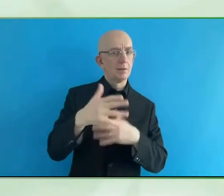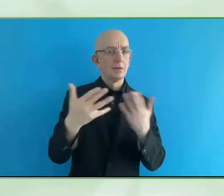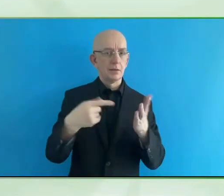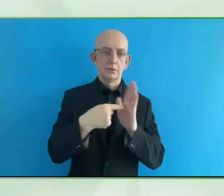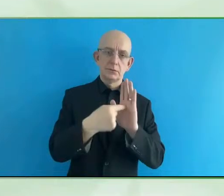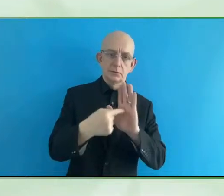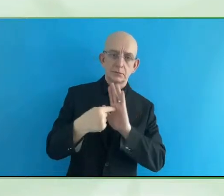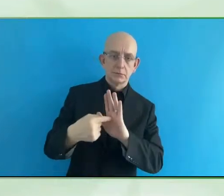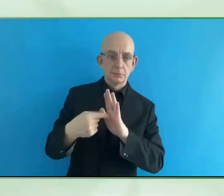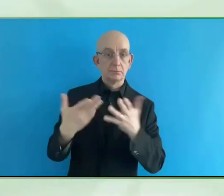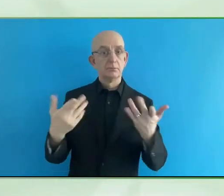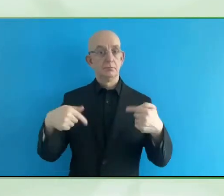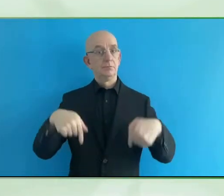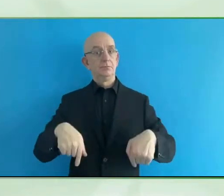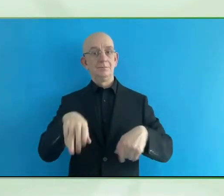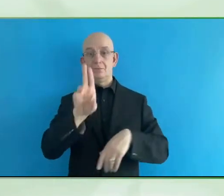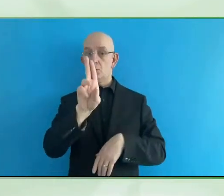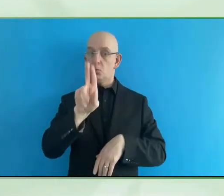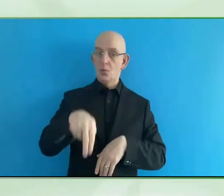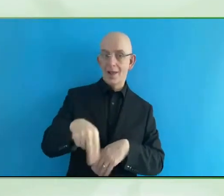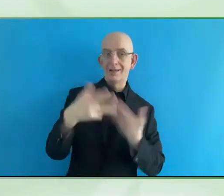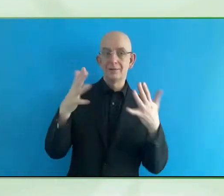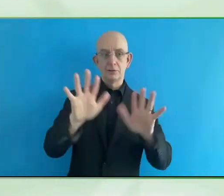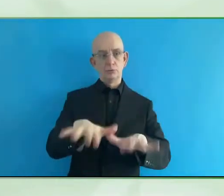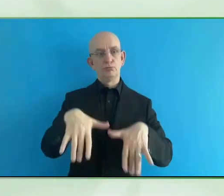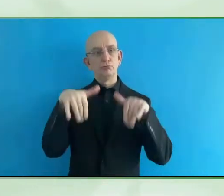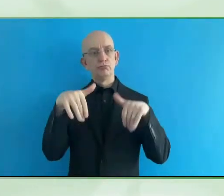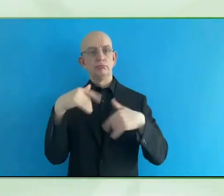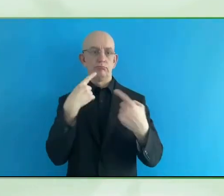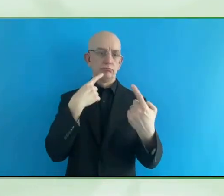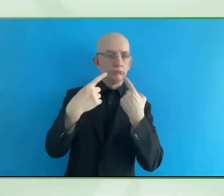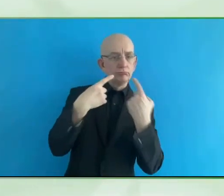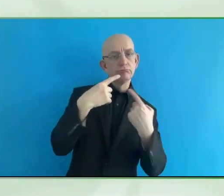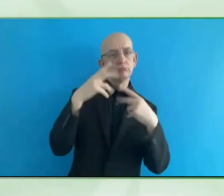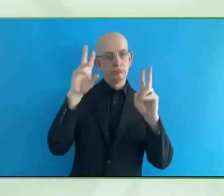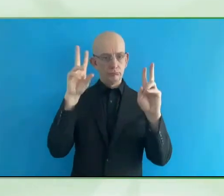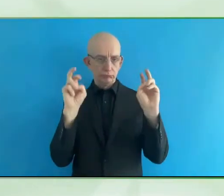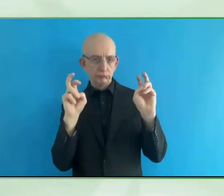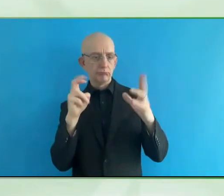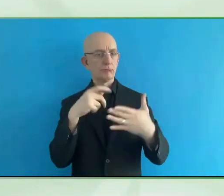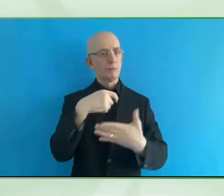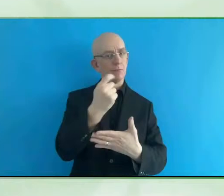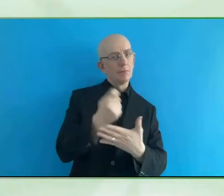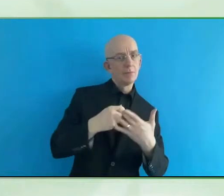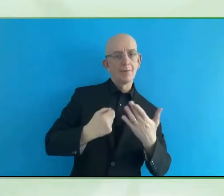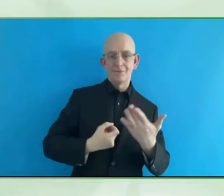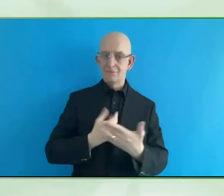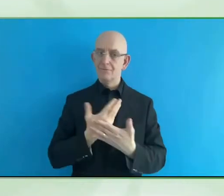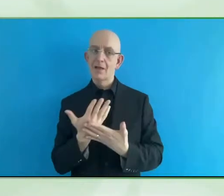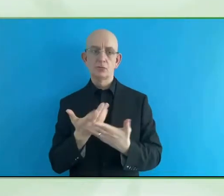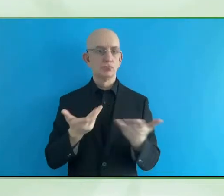I love your list, Samanta, the other thing to add is to start a movement.